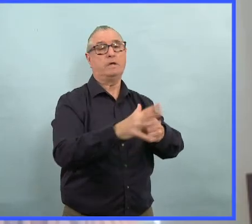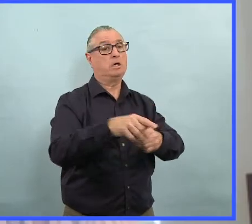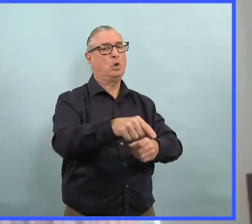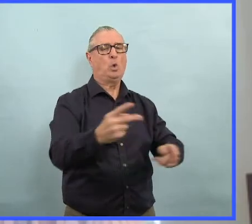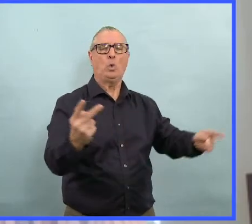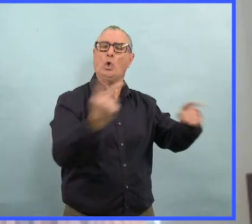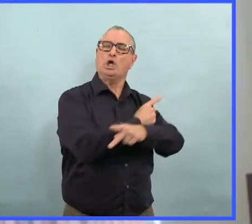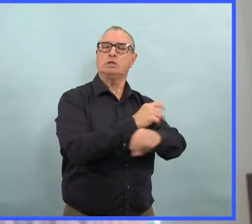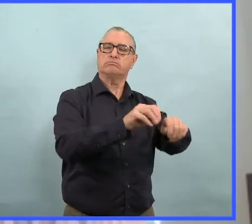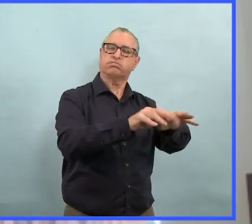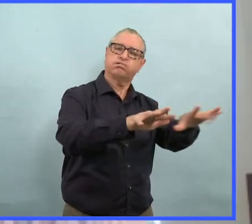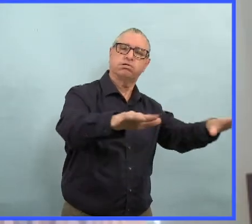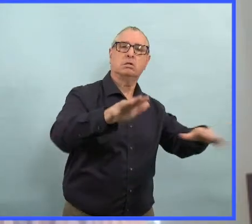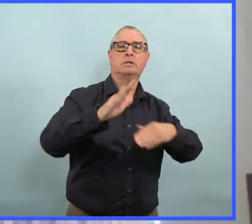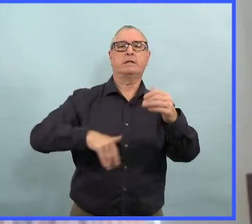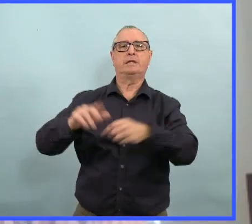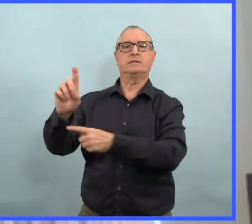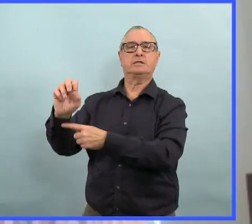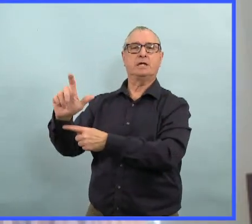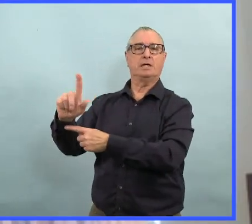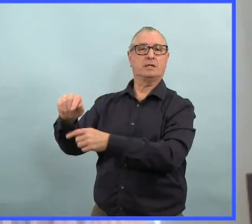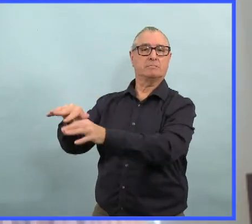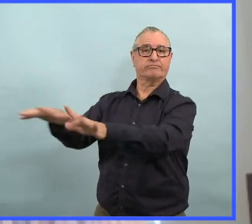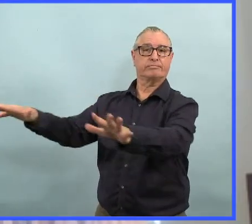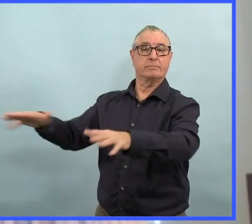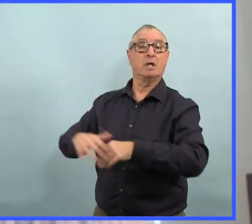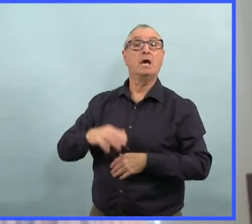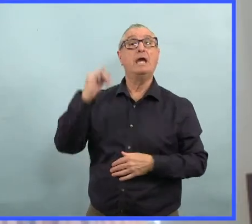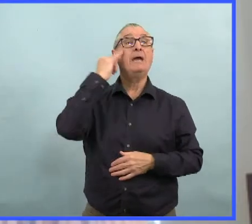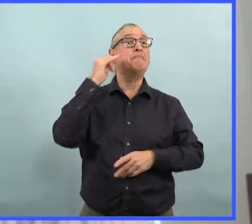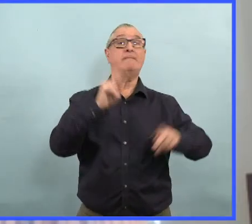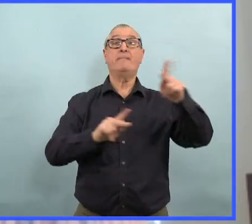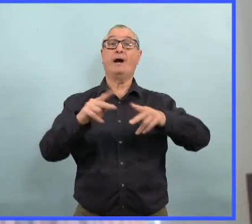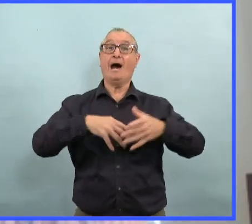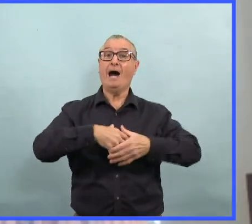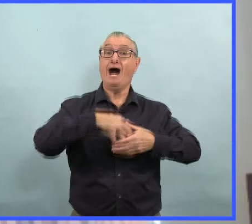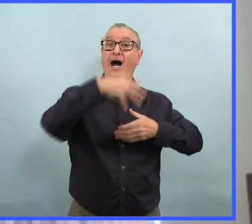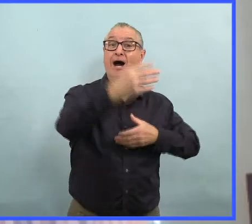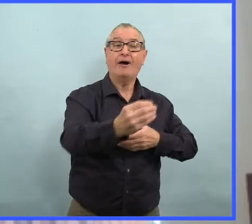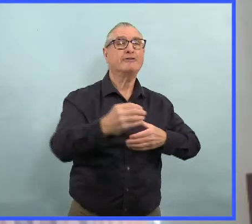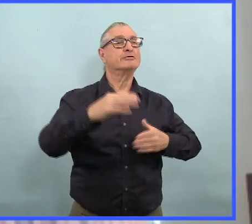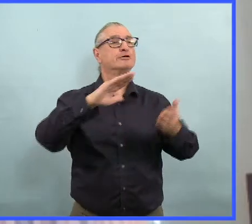in the community and in contact especially in indoor prolonged contact it's very likely that